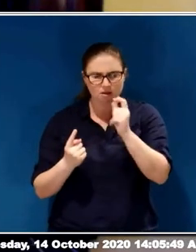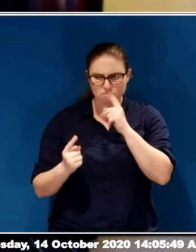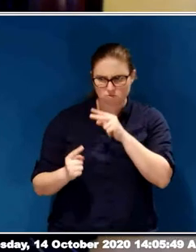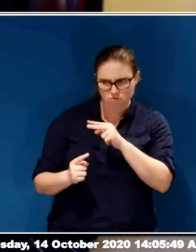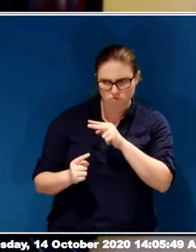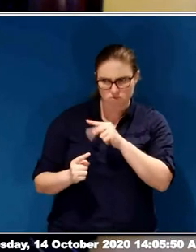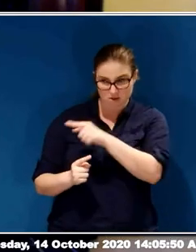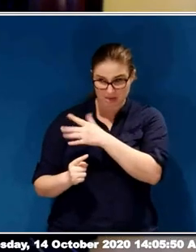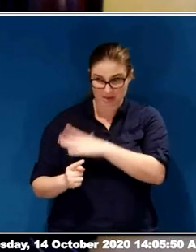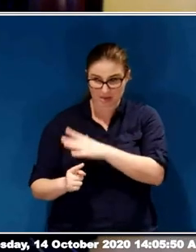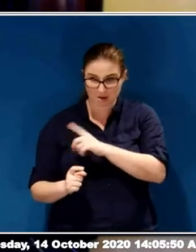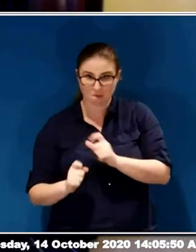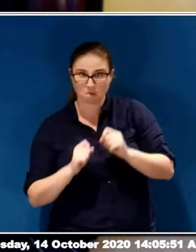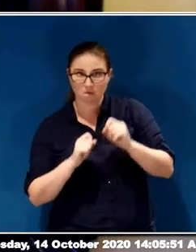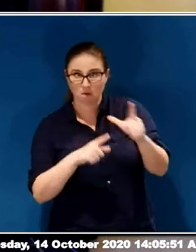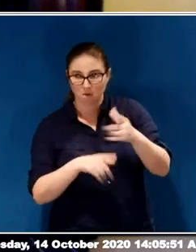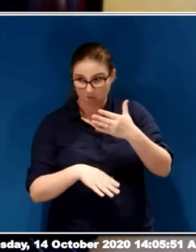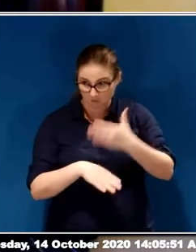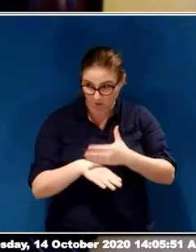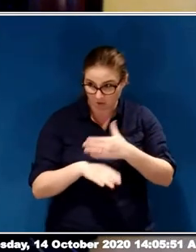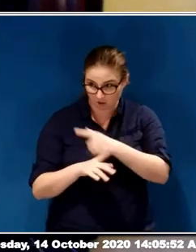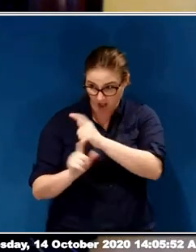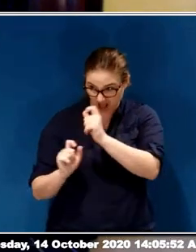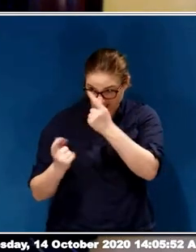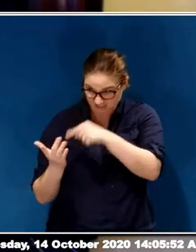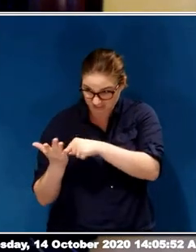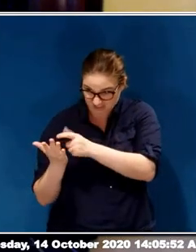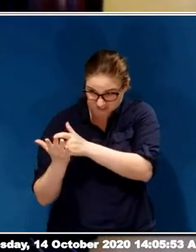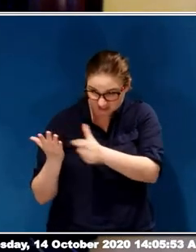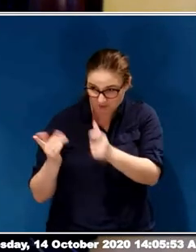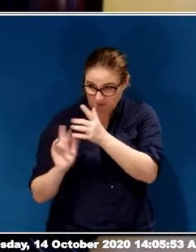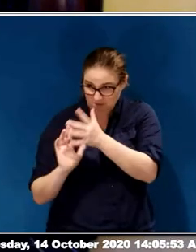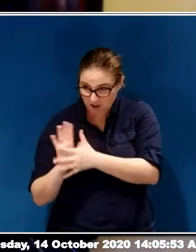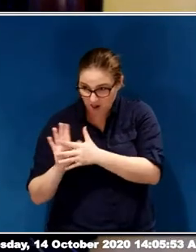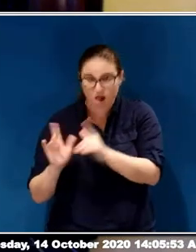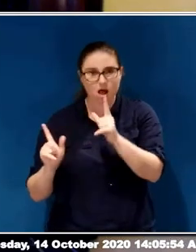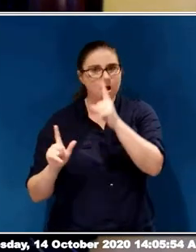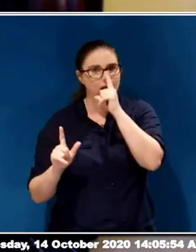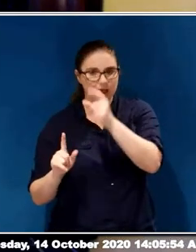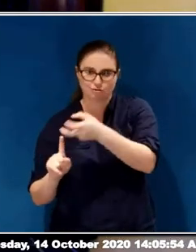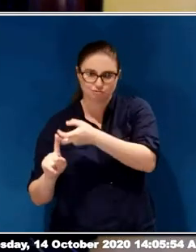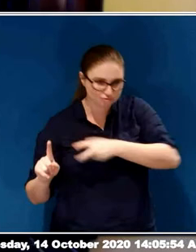There was no stigma, there was no withdrawal, no child was missing out on